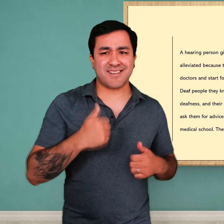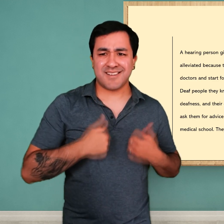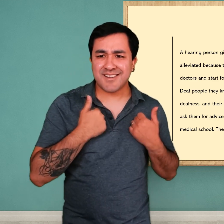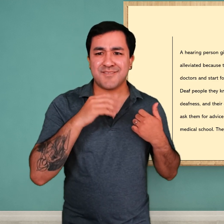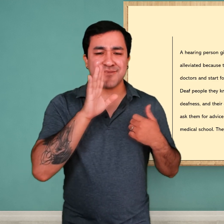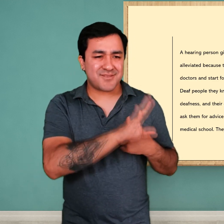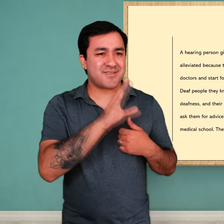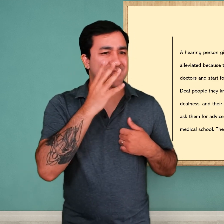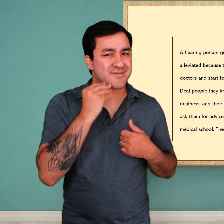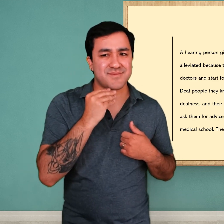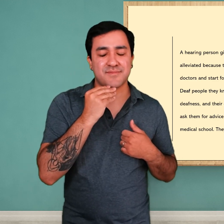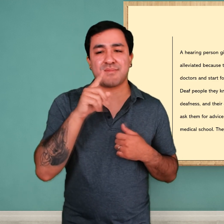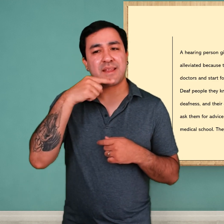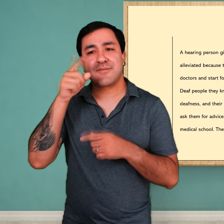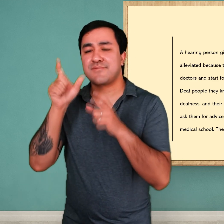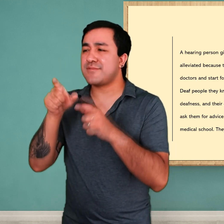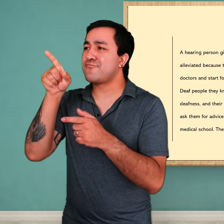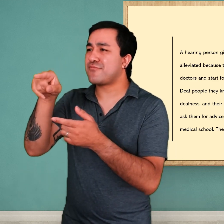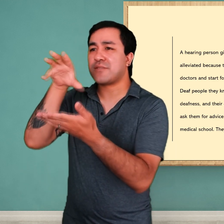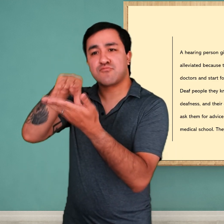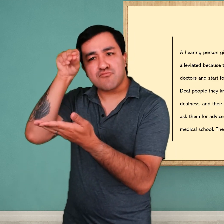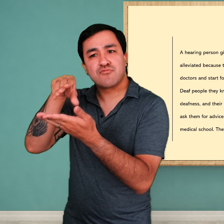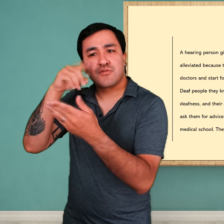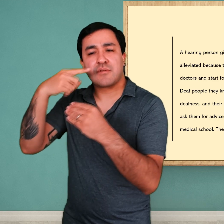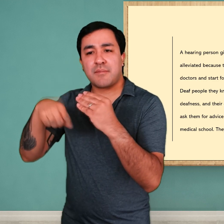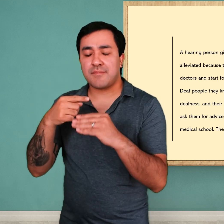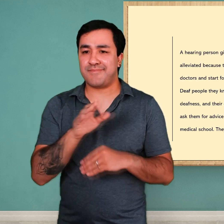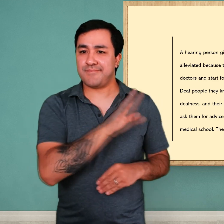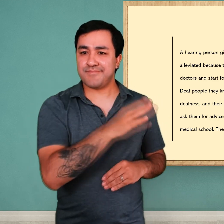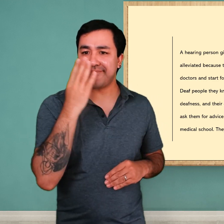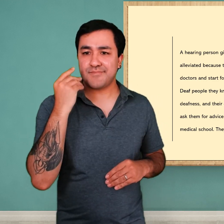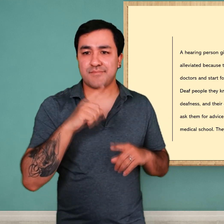Hearing people can learn about the Deaf experience but their knowledge comes from Deaf people.